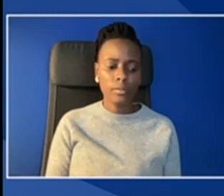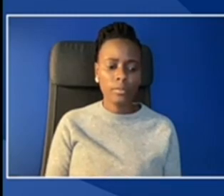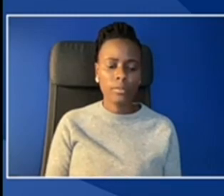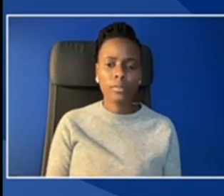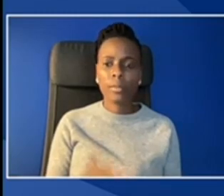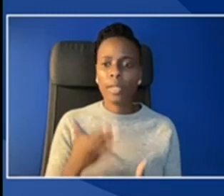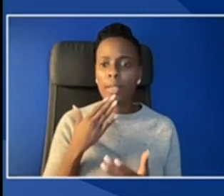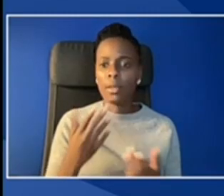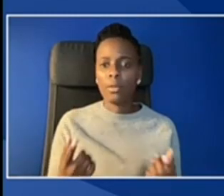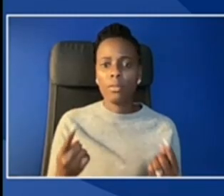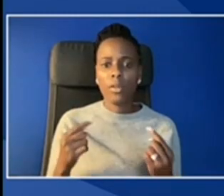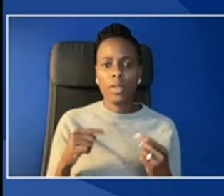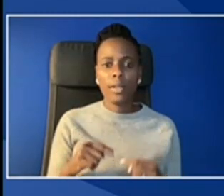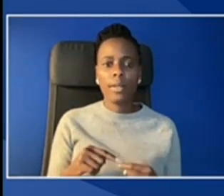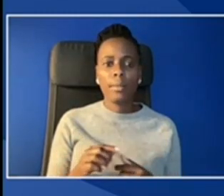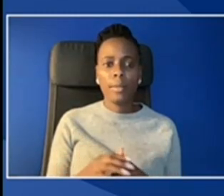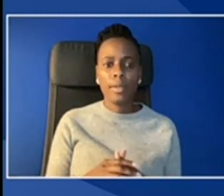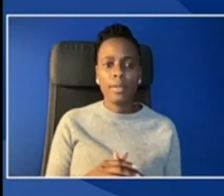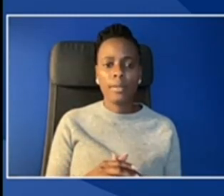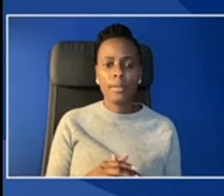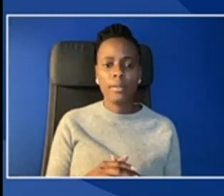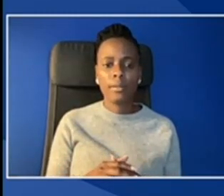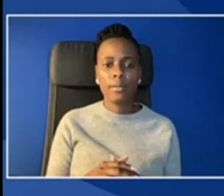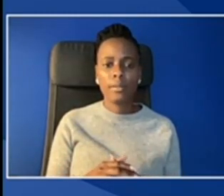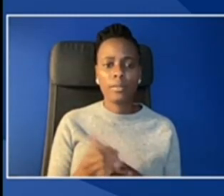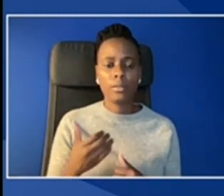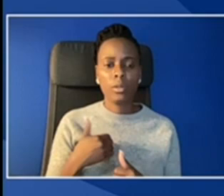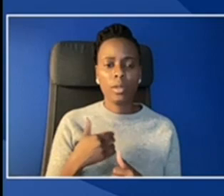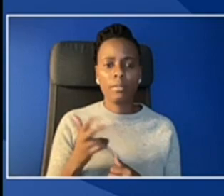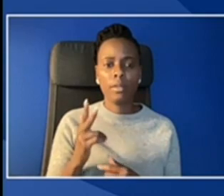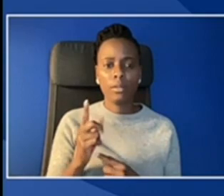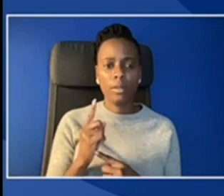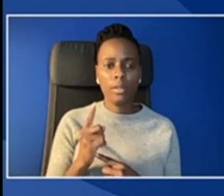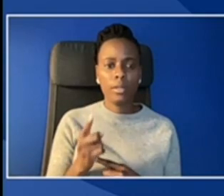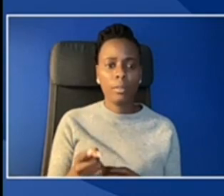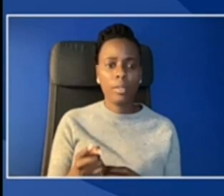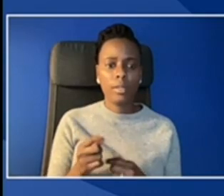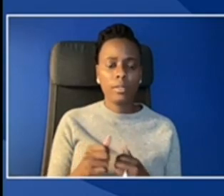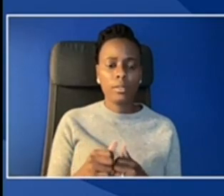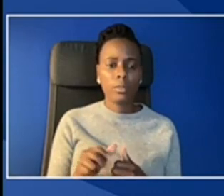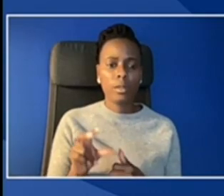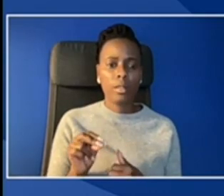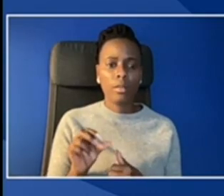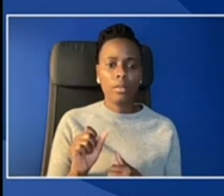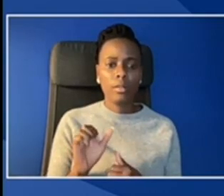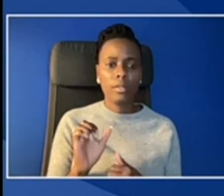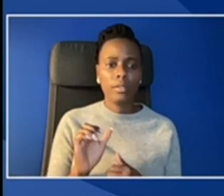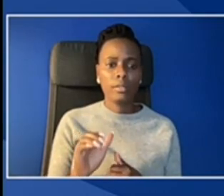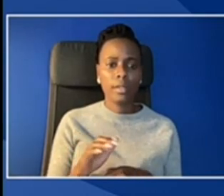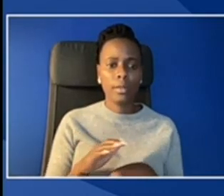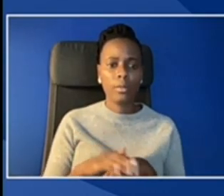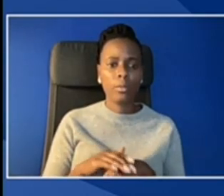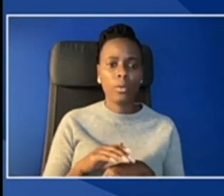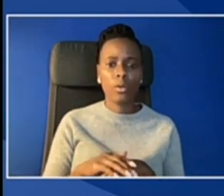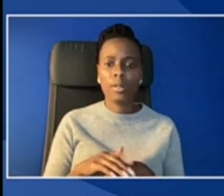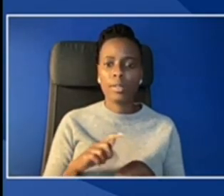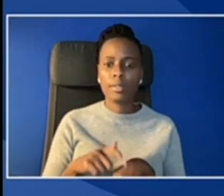before negotiators. You'll have three minutes with a 30-second warning, and your time begins right now.